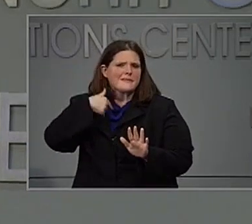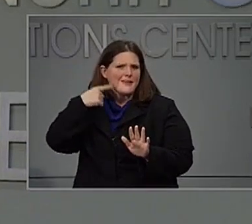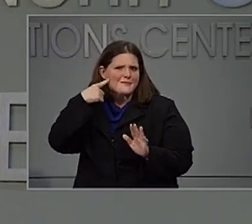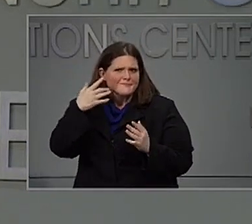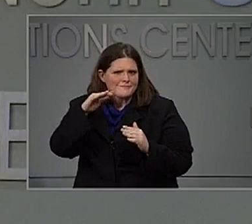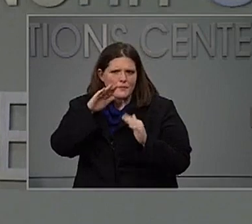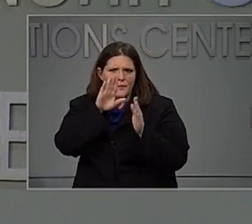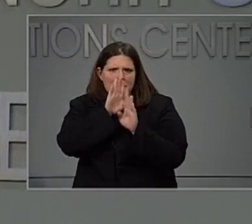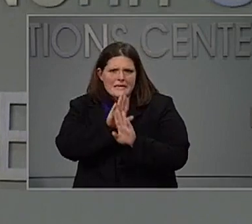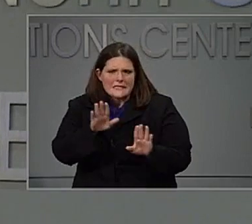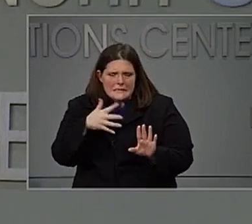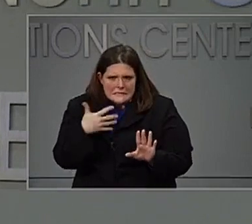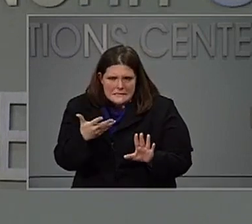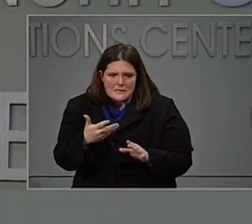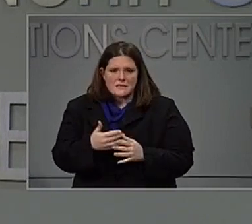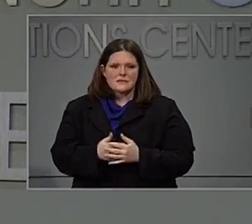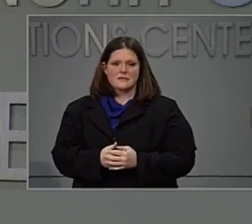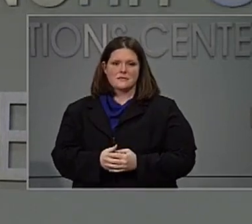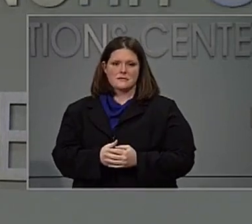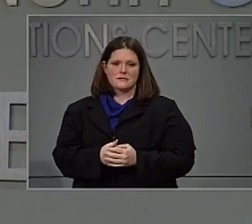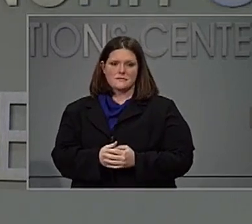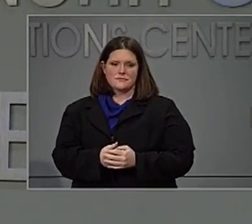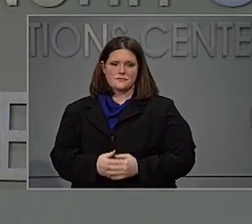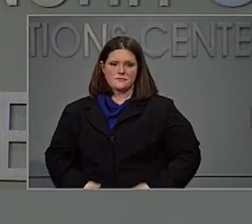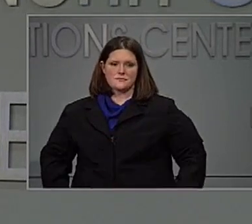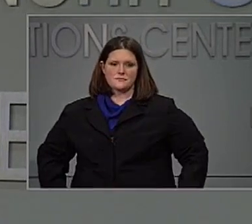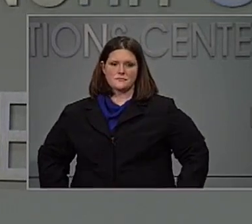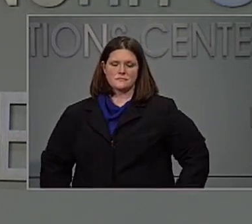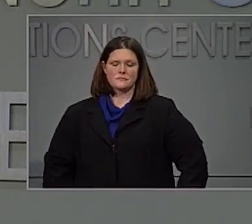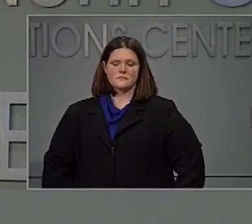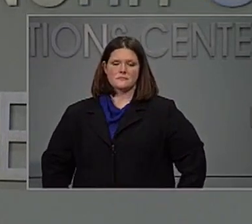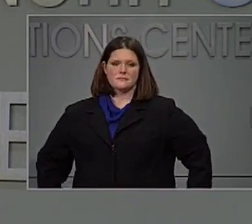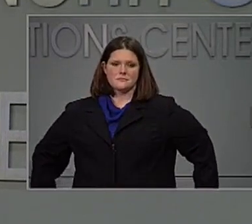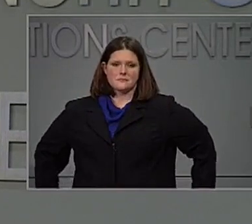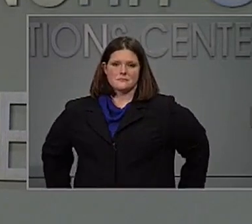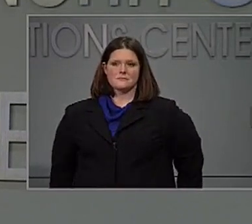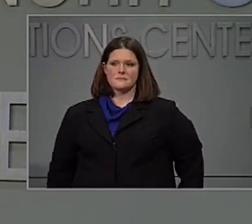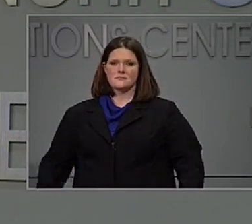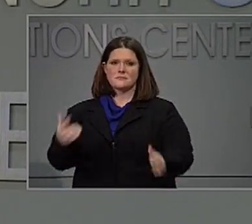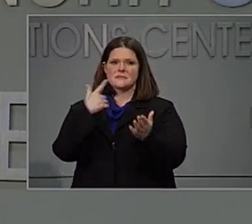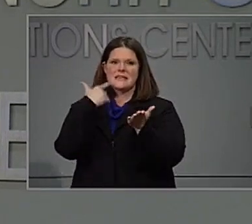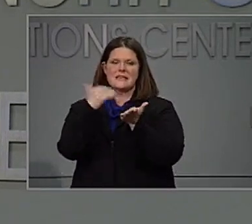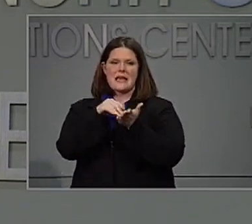INTO PHASE 1, WHAT MOST CONCERNS YOU? CAN YOU TURN UP THE VOLUME